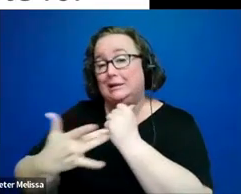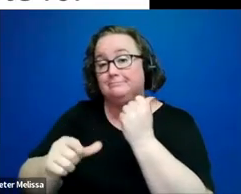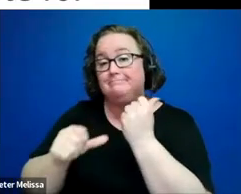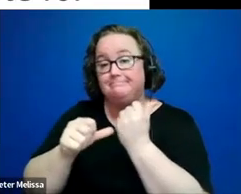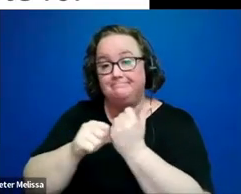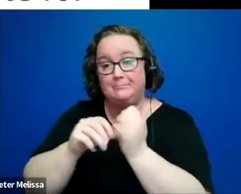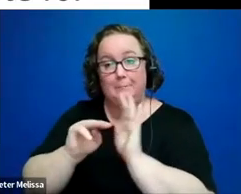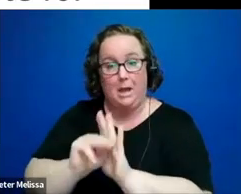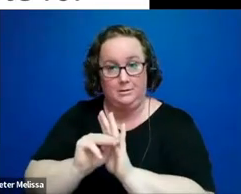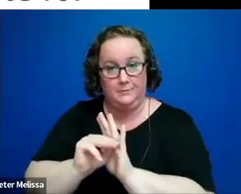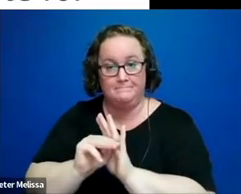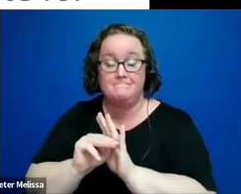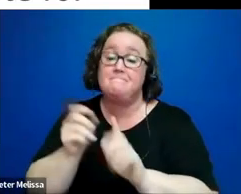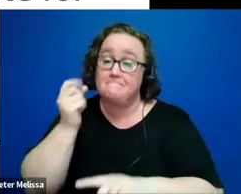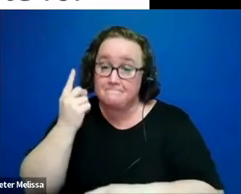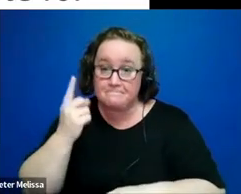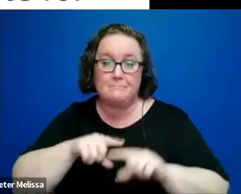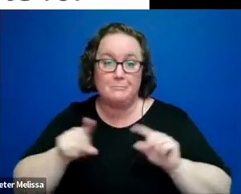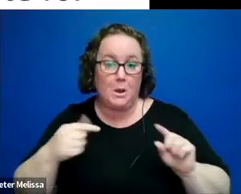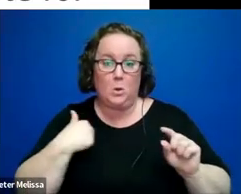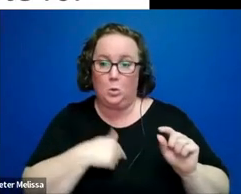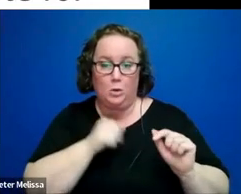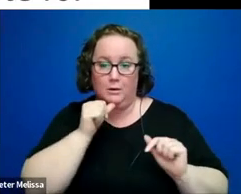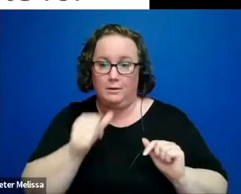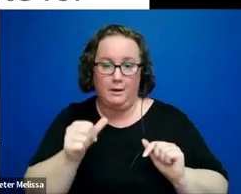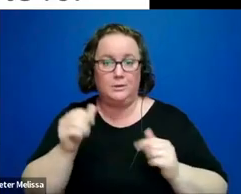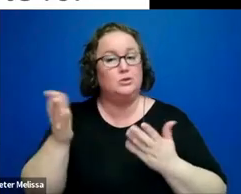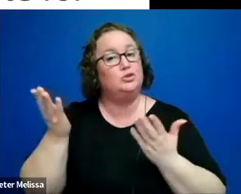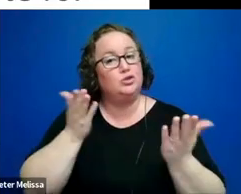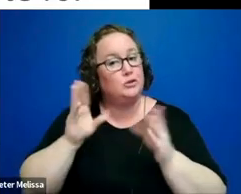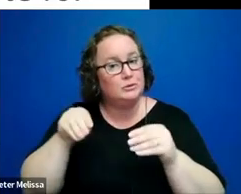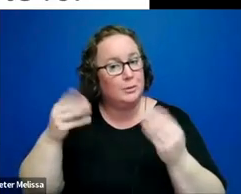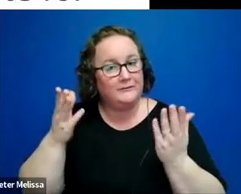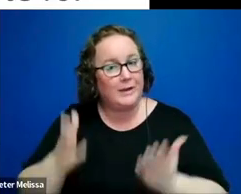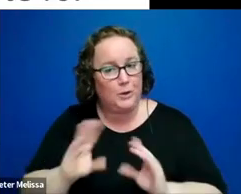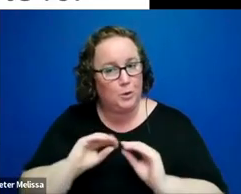although we are not a service -providing organization.